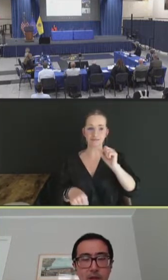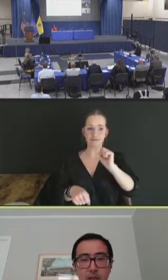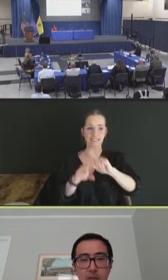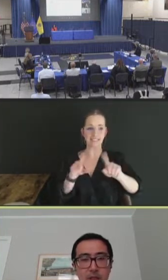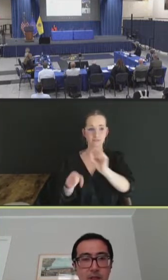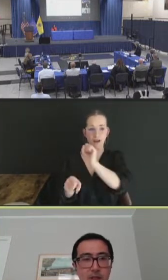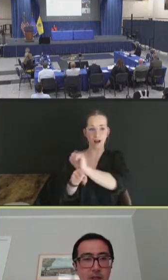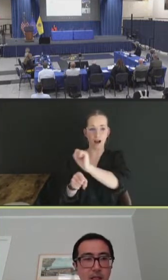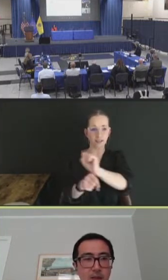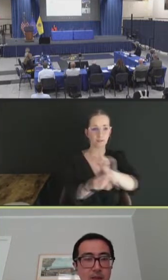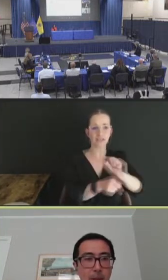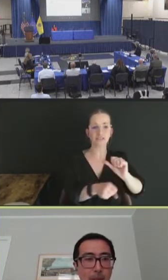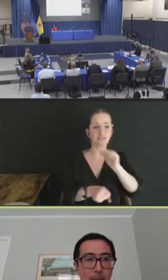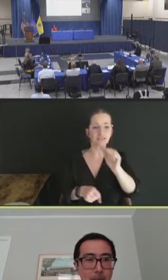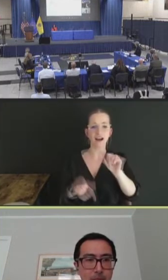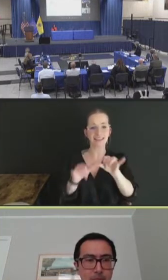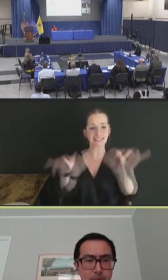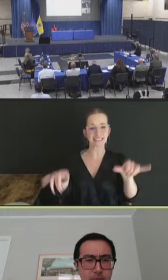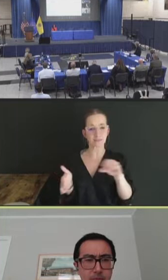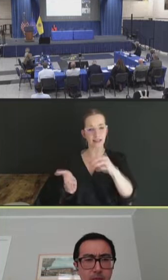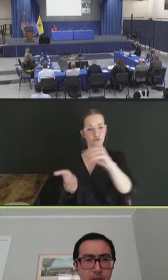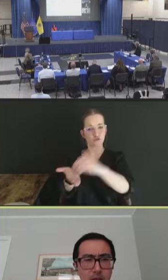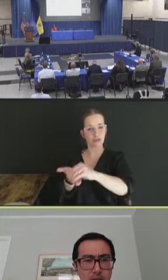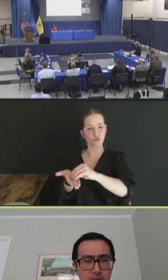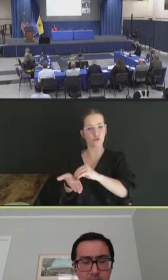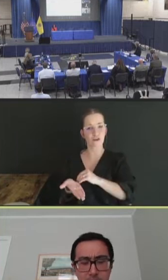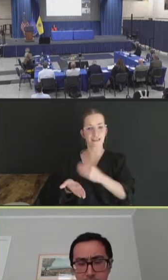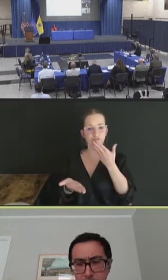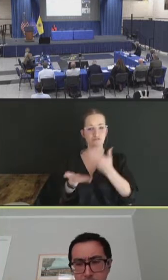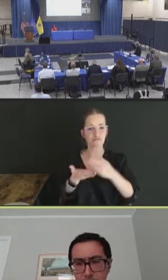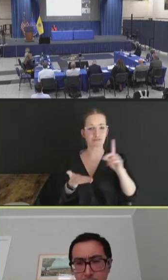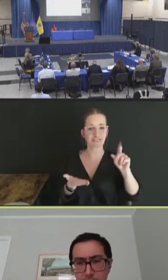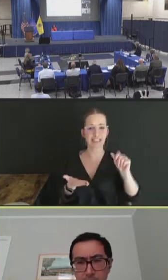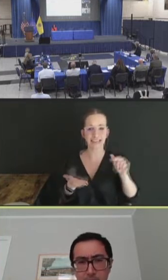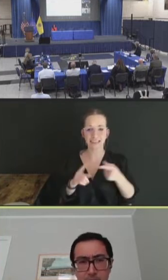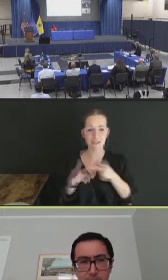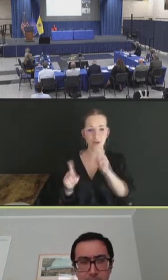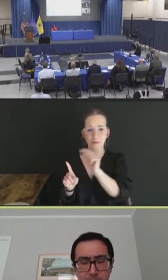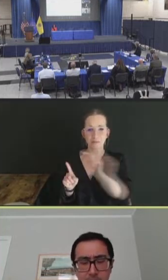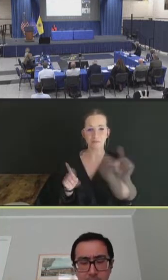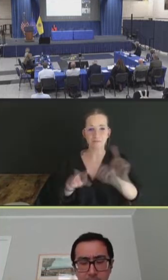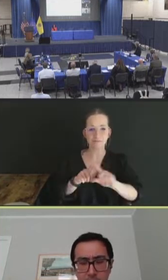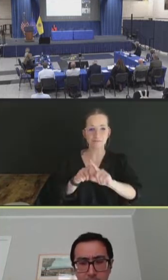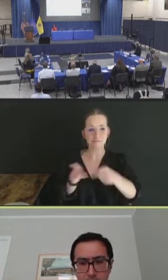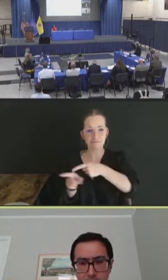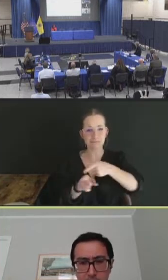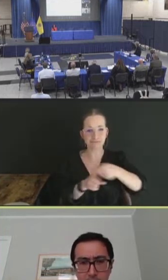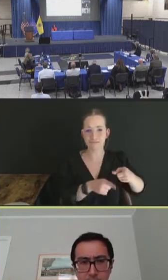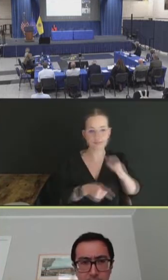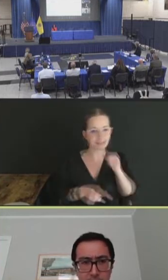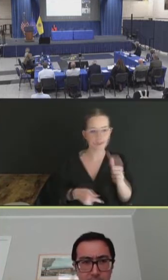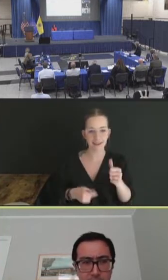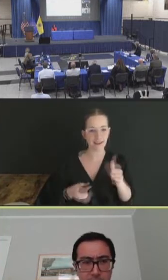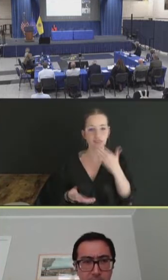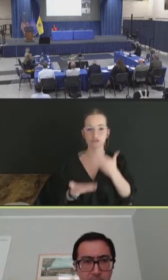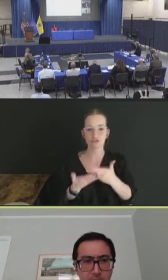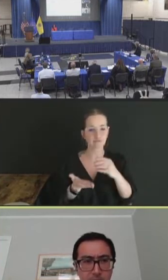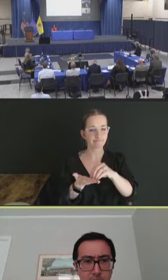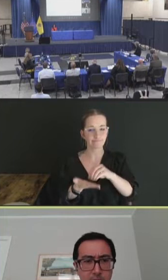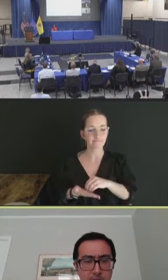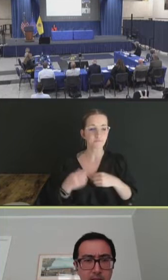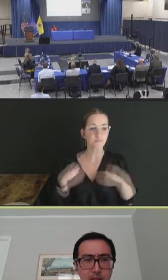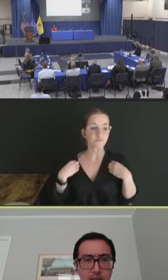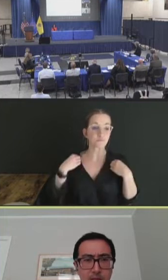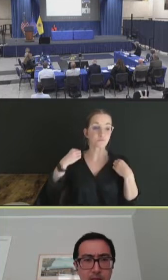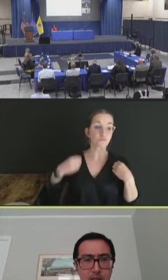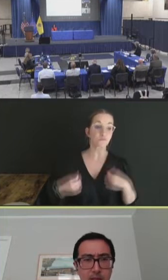often times. Next slide, please. This led us to do a study of occupation and COVID mortality using